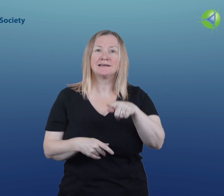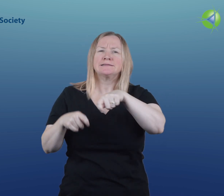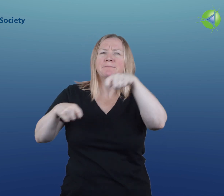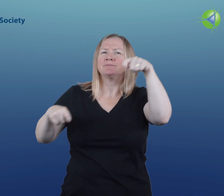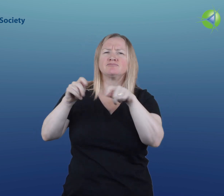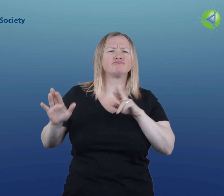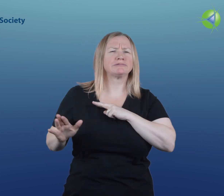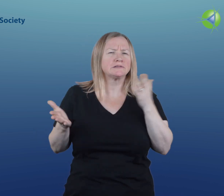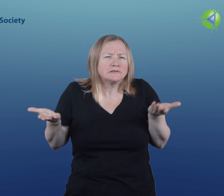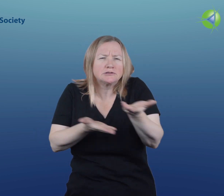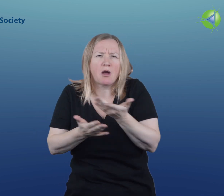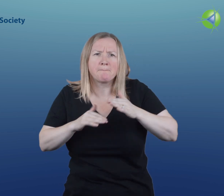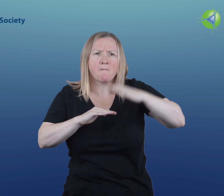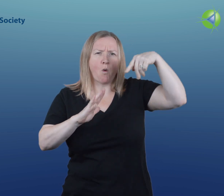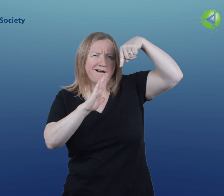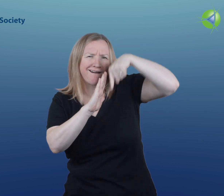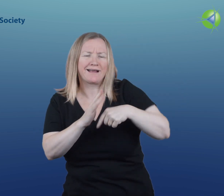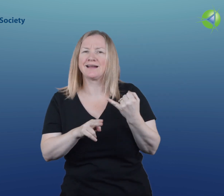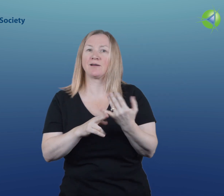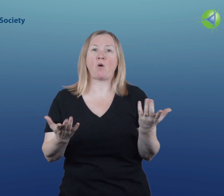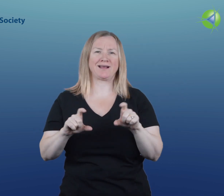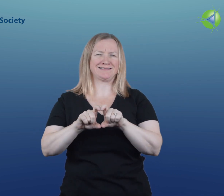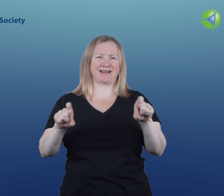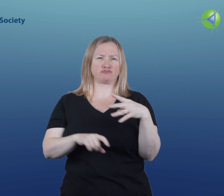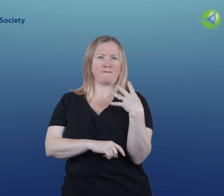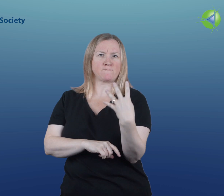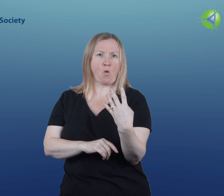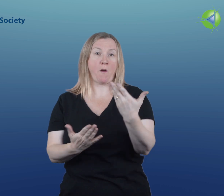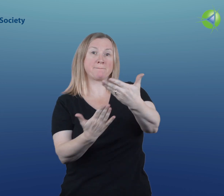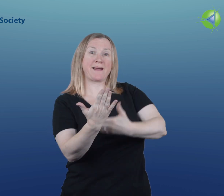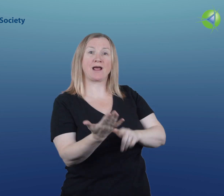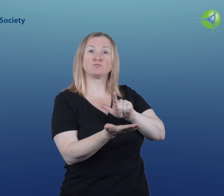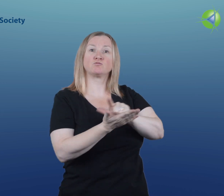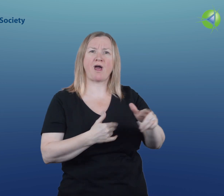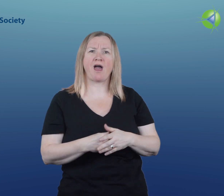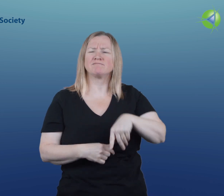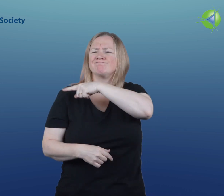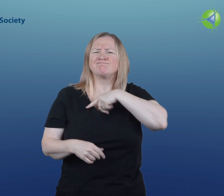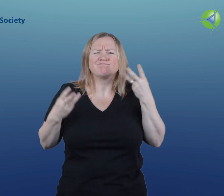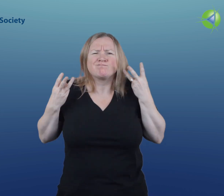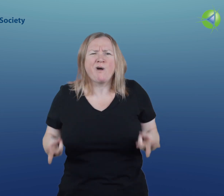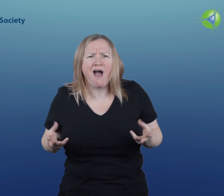The Measures are discussed in more detail in Section 4, page 12. We want to: